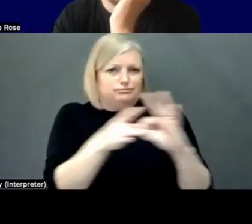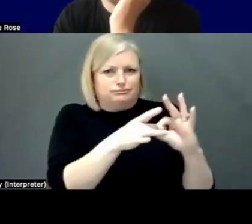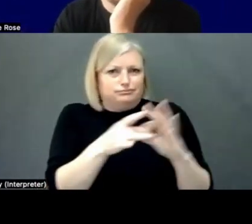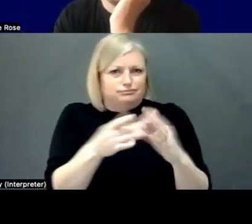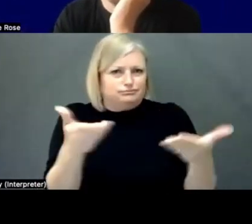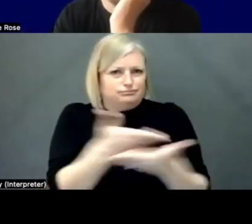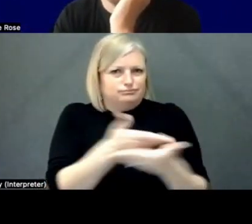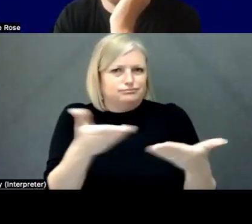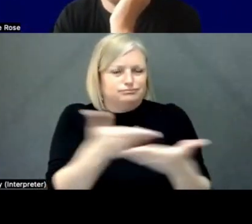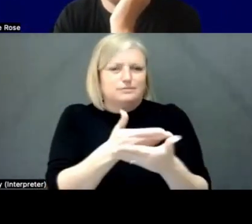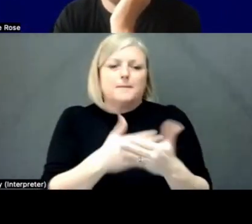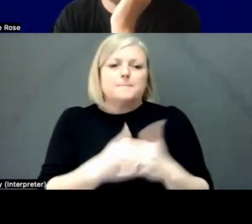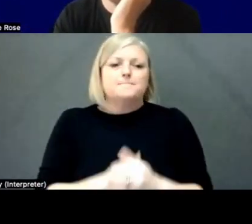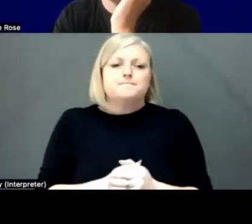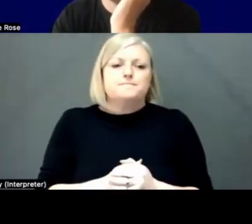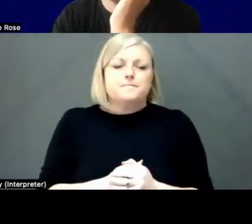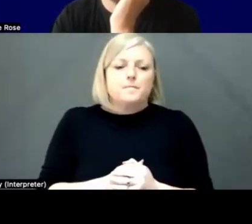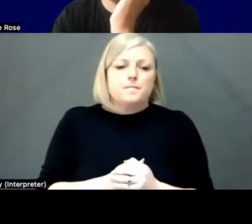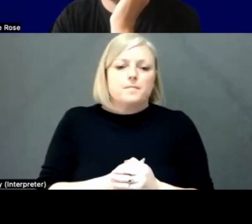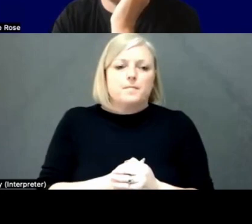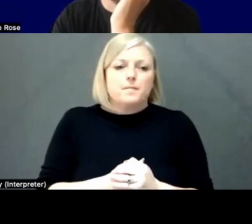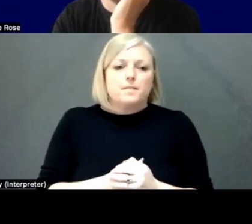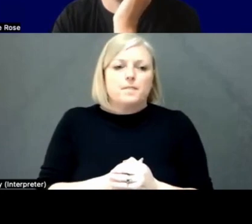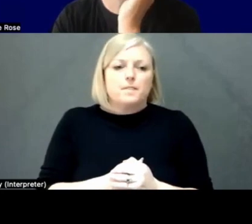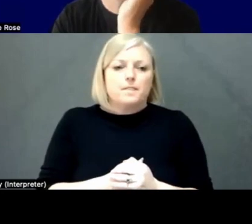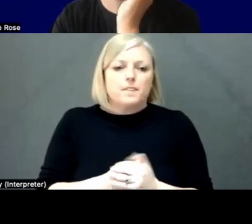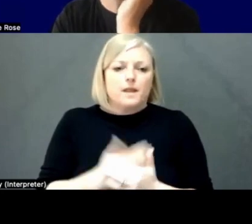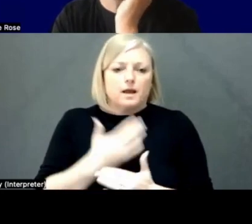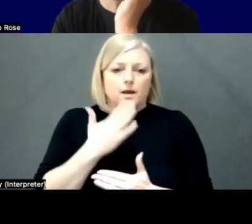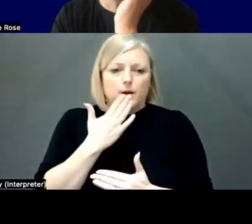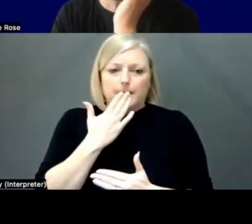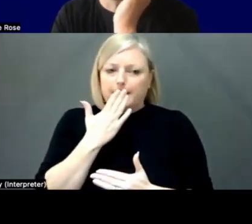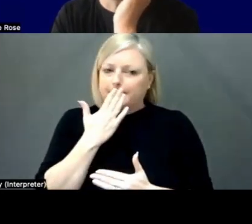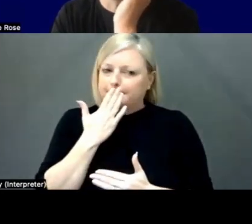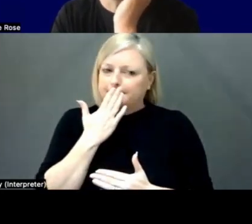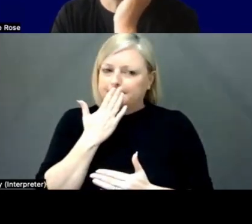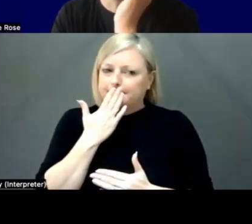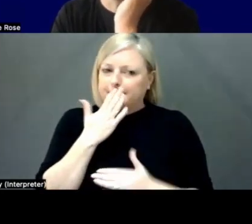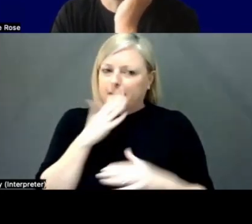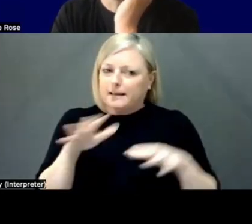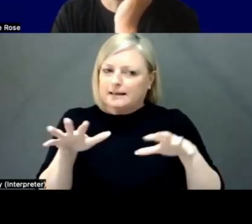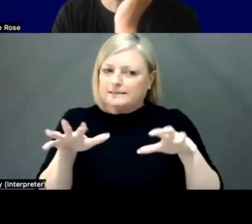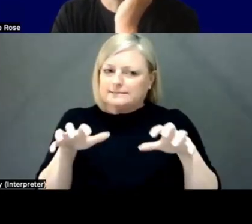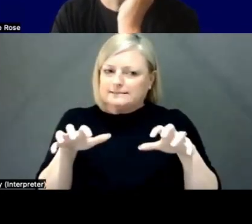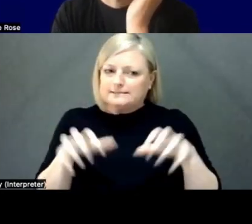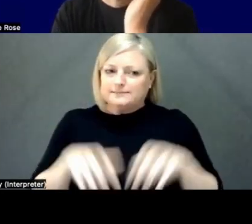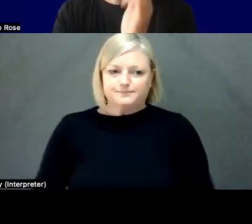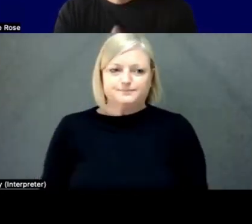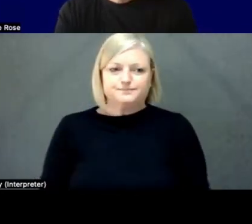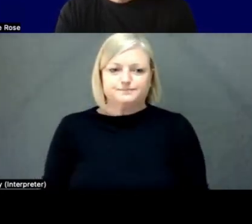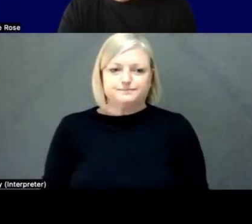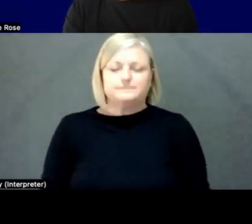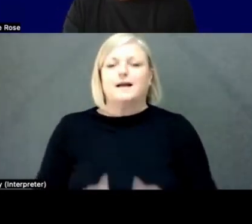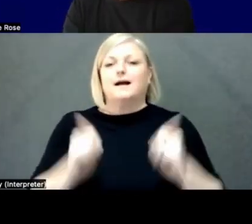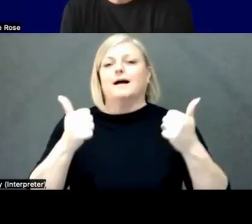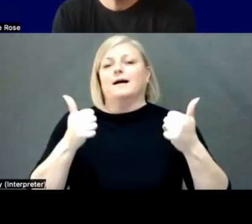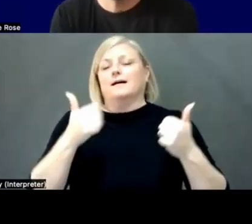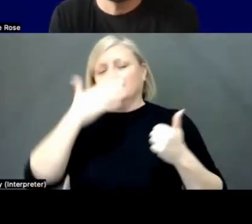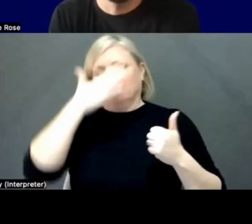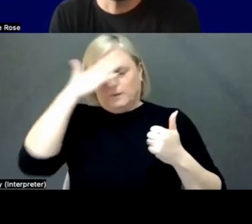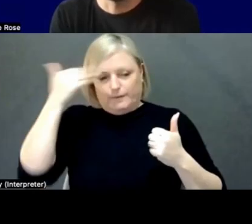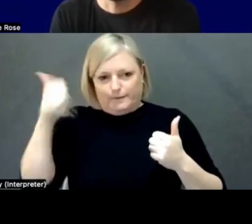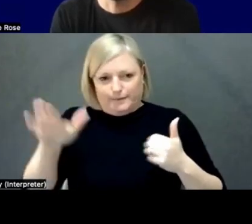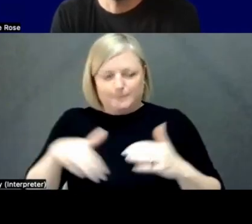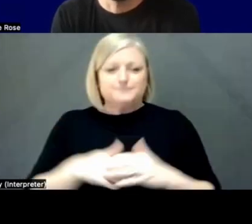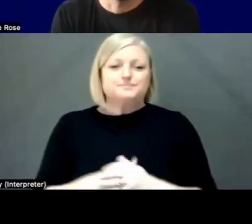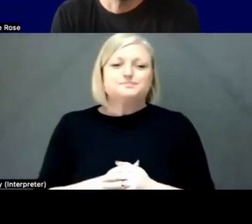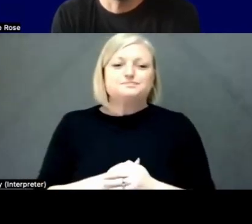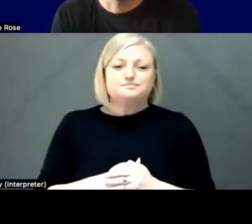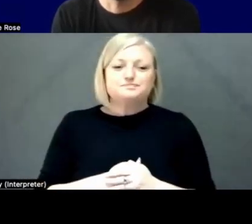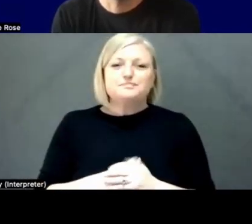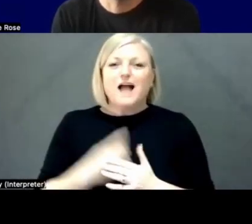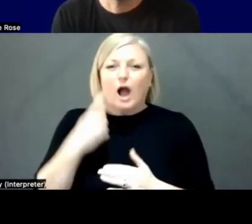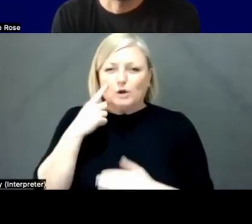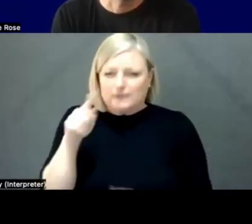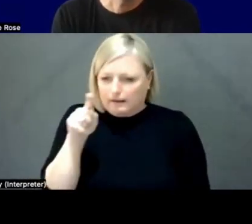There we have... Oops. Hang on. Oh no. There we go. Phew! I had a little whirring dot and I wondered what it was going to do.